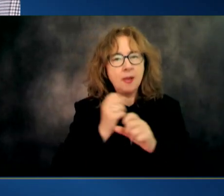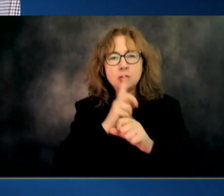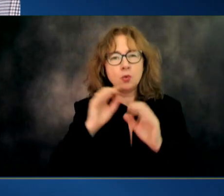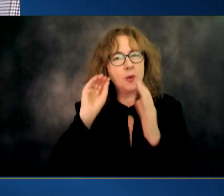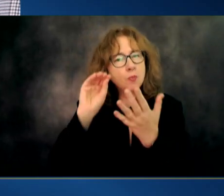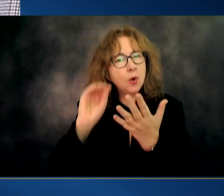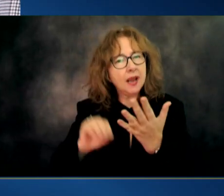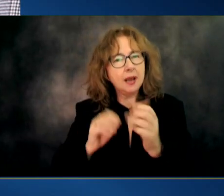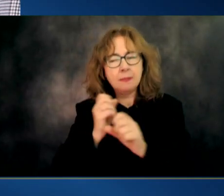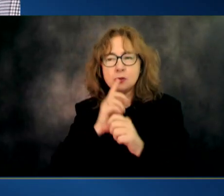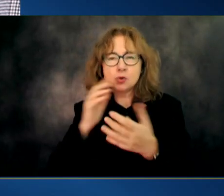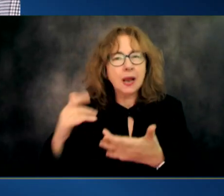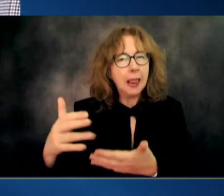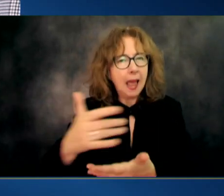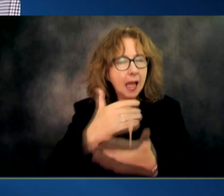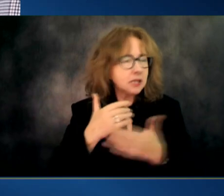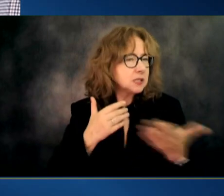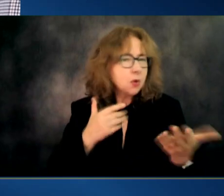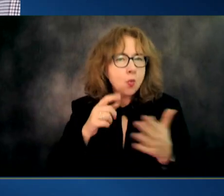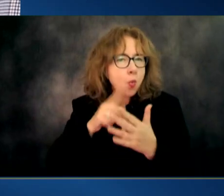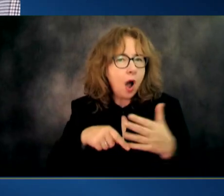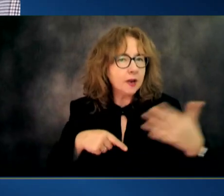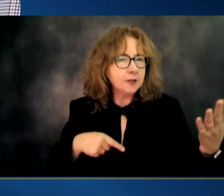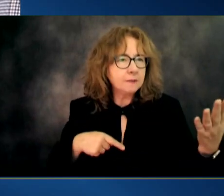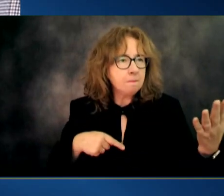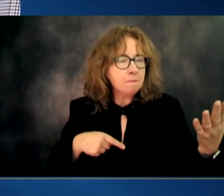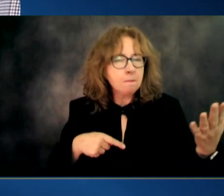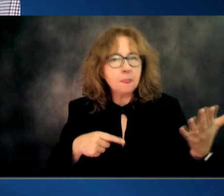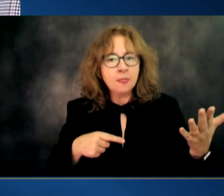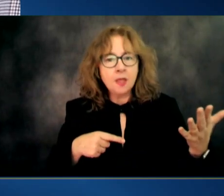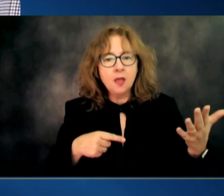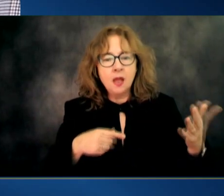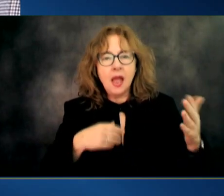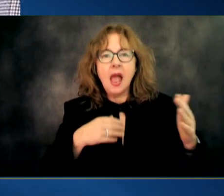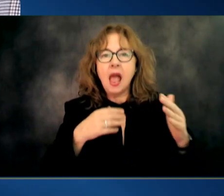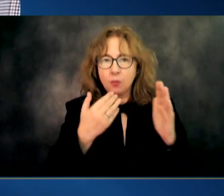and are represented on this dashboard? And we iterated on that multiple times.